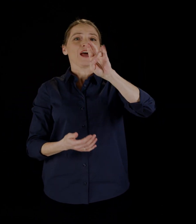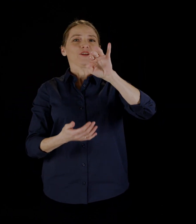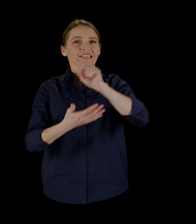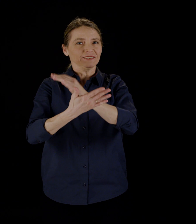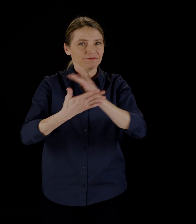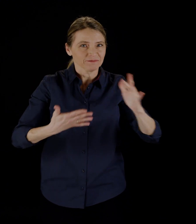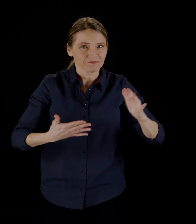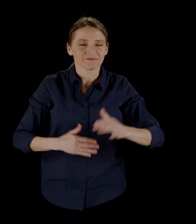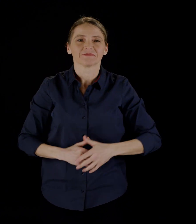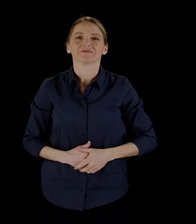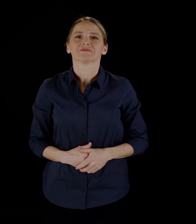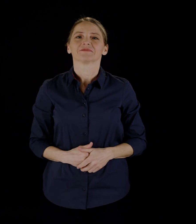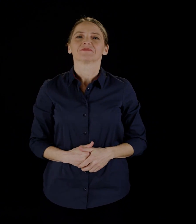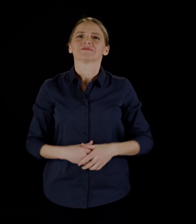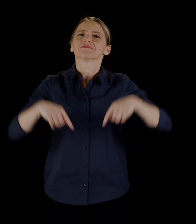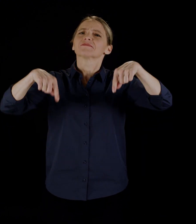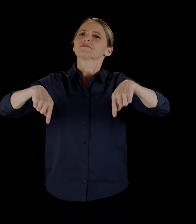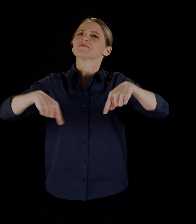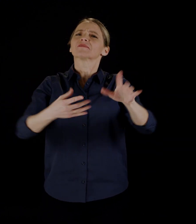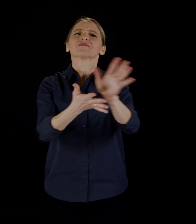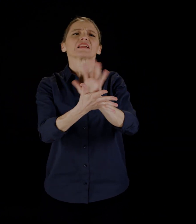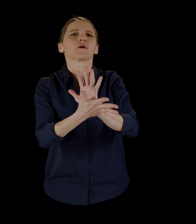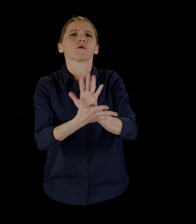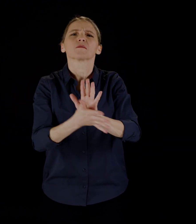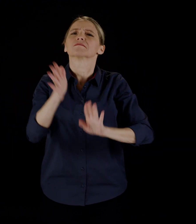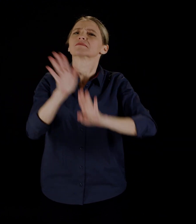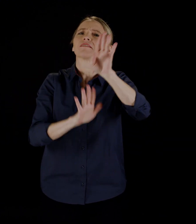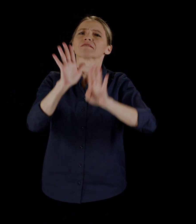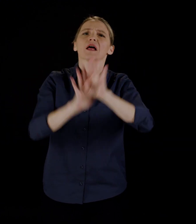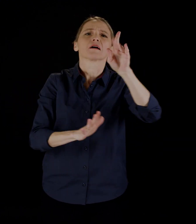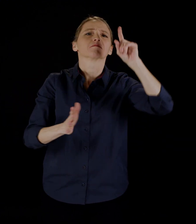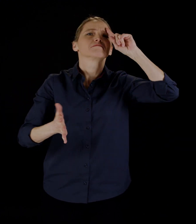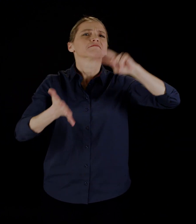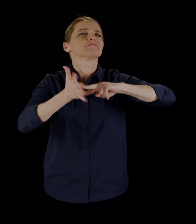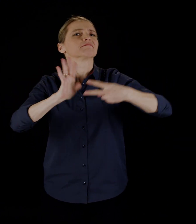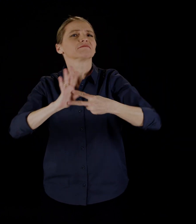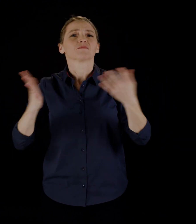These videos were developed to provide an overview of Internet services.